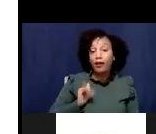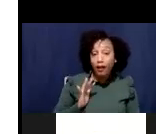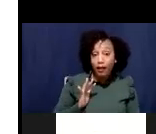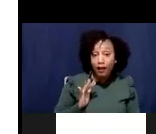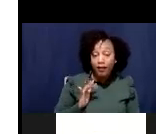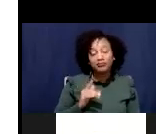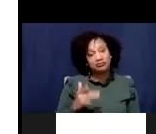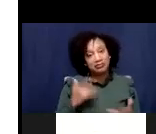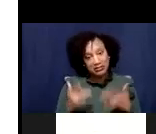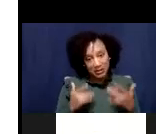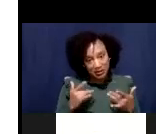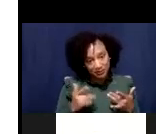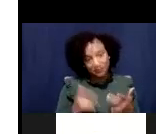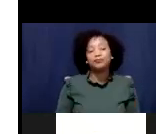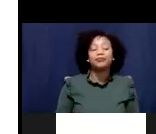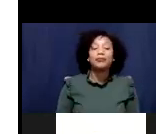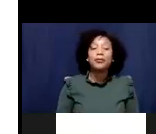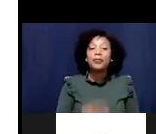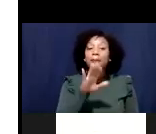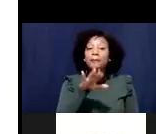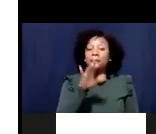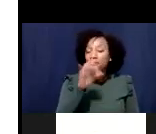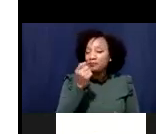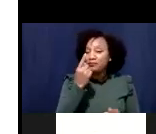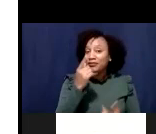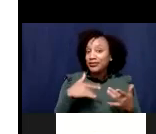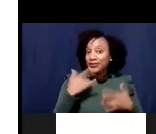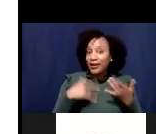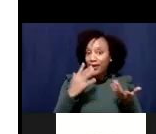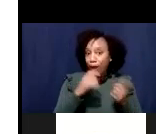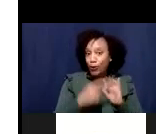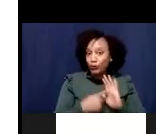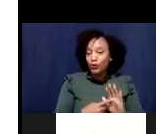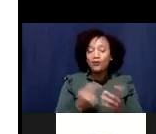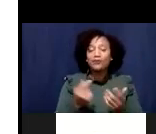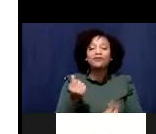demonstrated by the image of fireworks shown on the right of this screen,